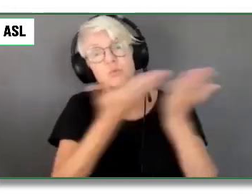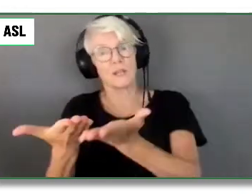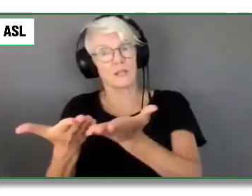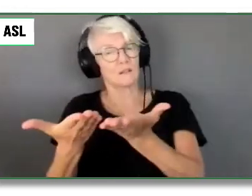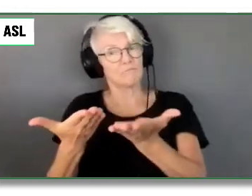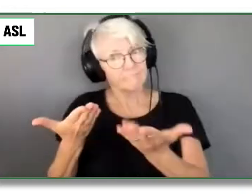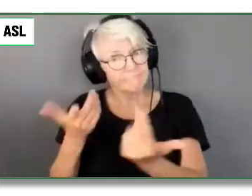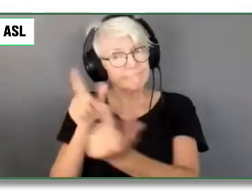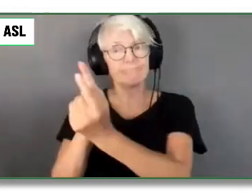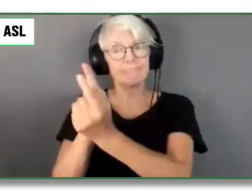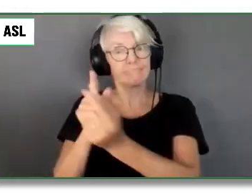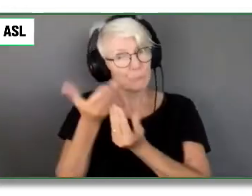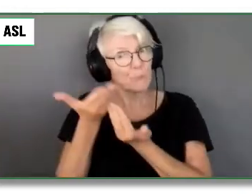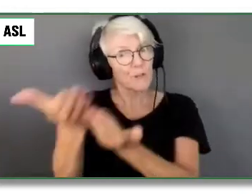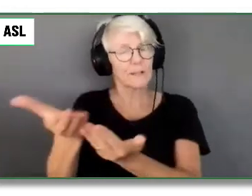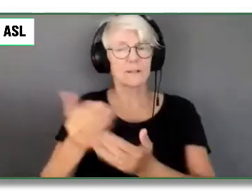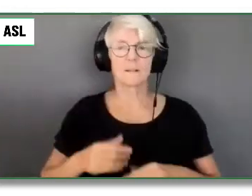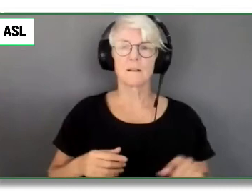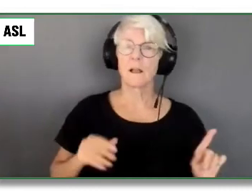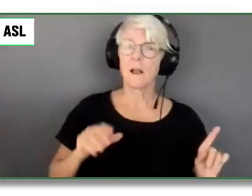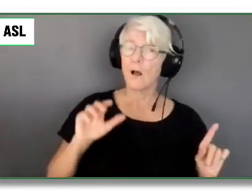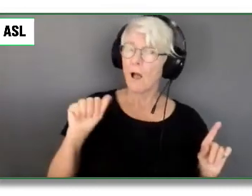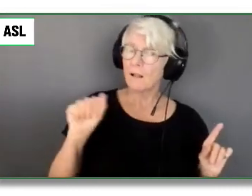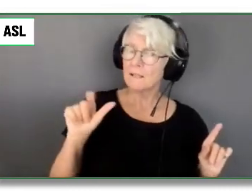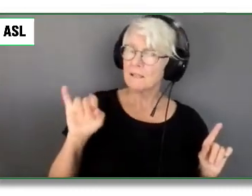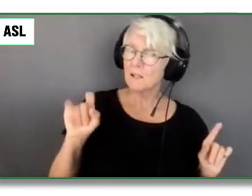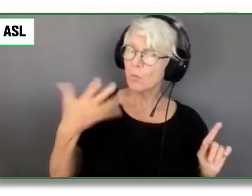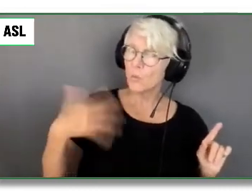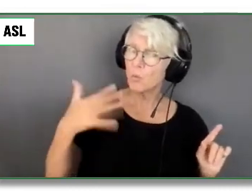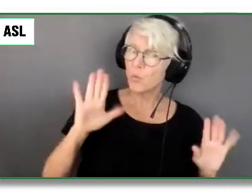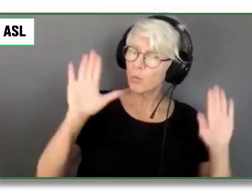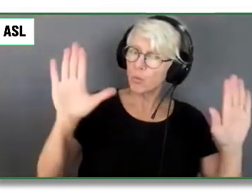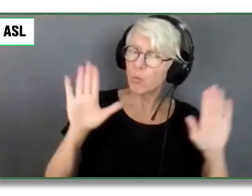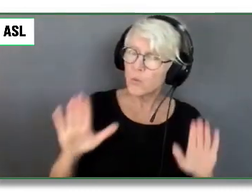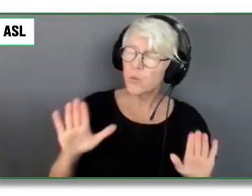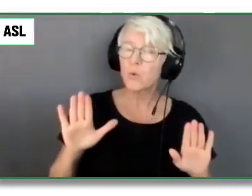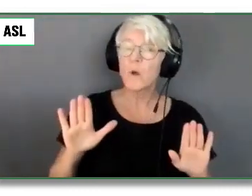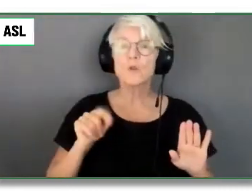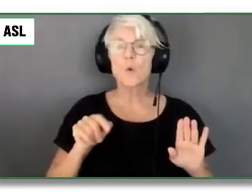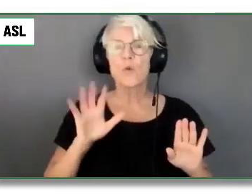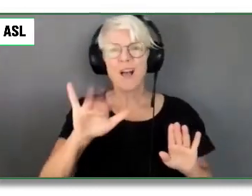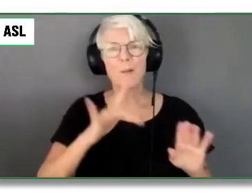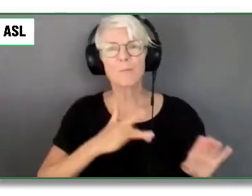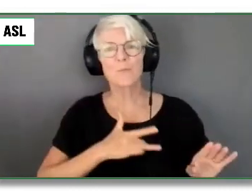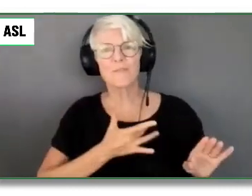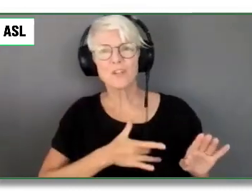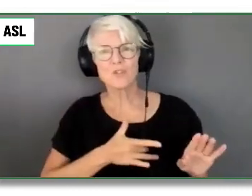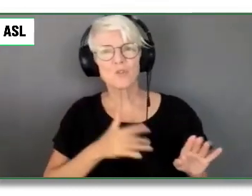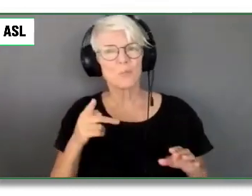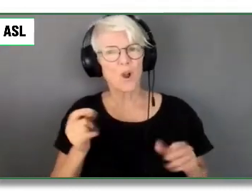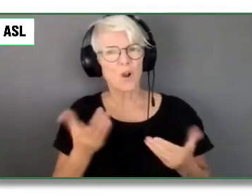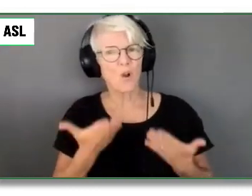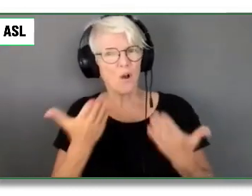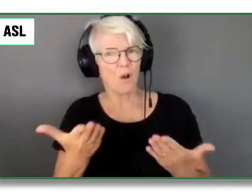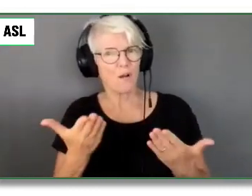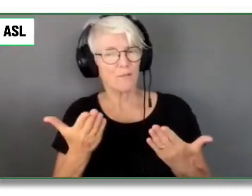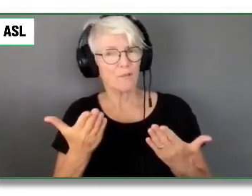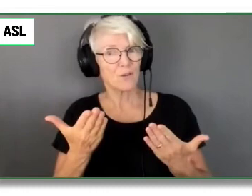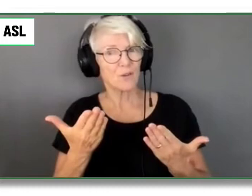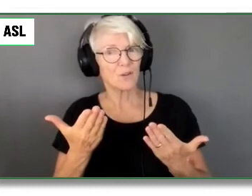and the ones that the uh the provincial parks, Alberta Parks are offering do that, does that then come with the volunteers